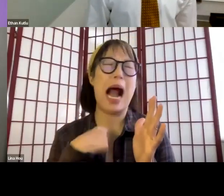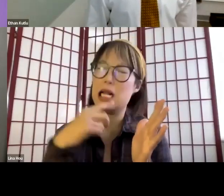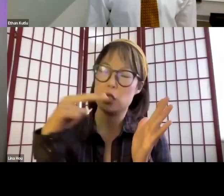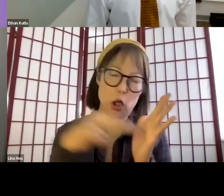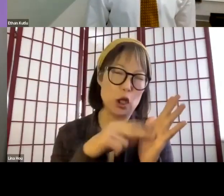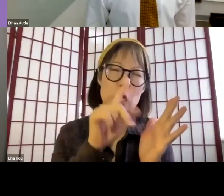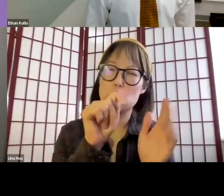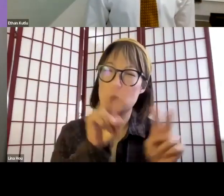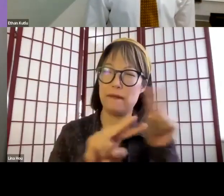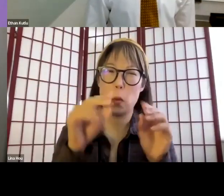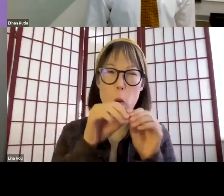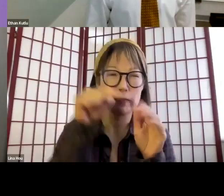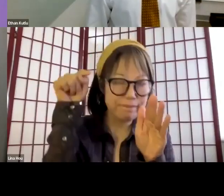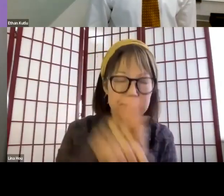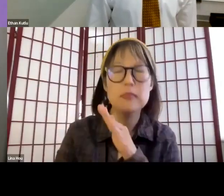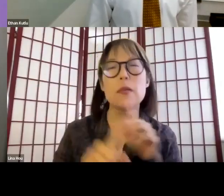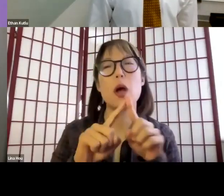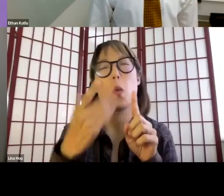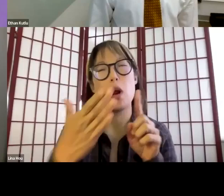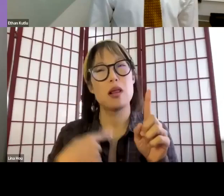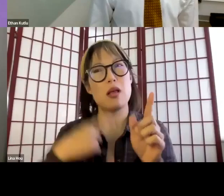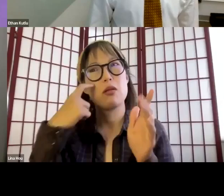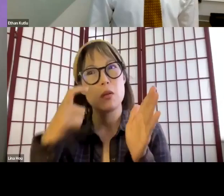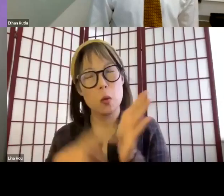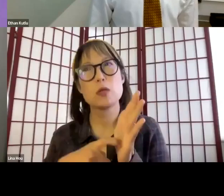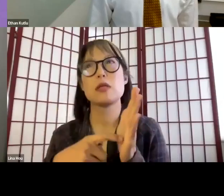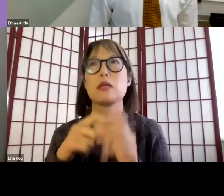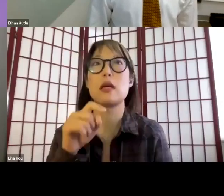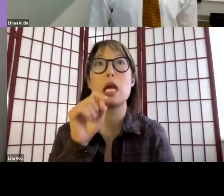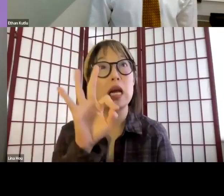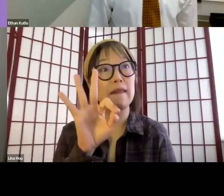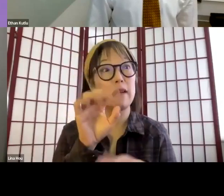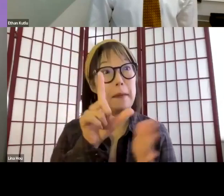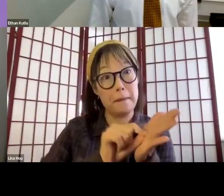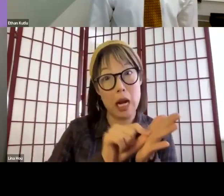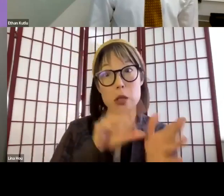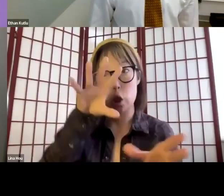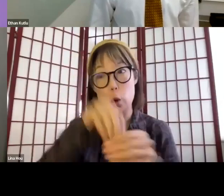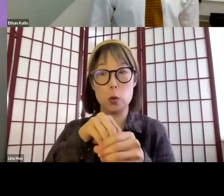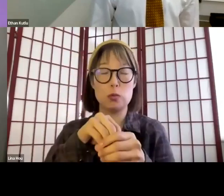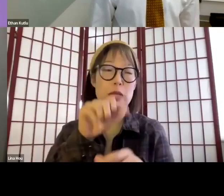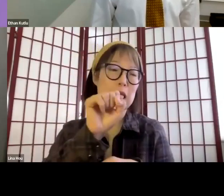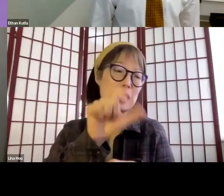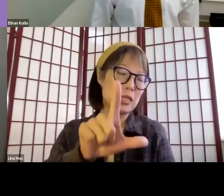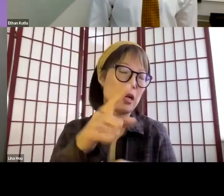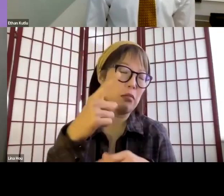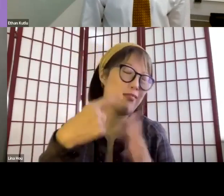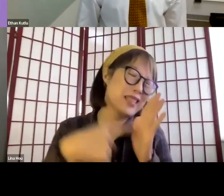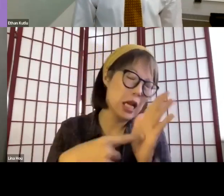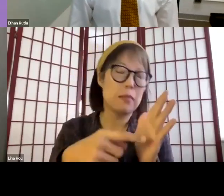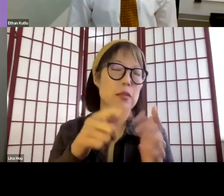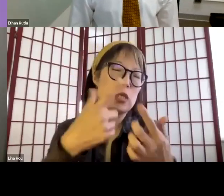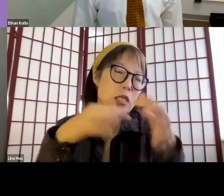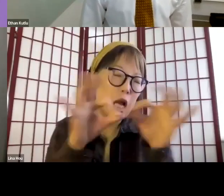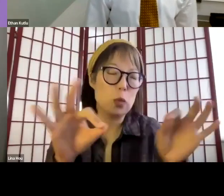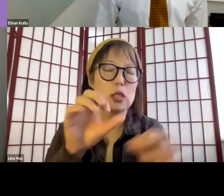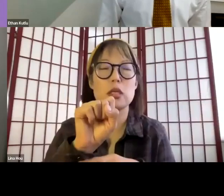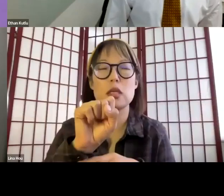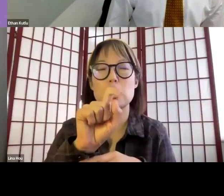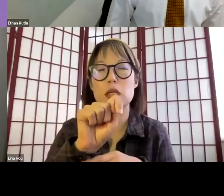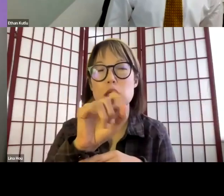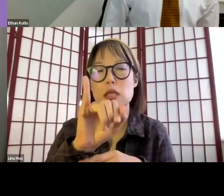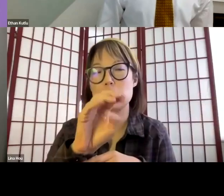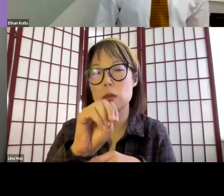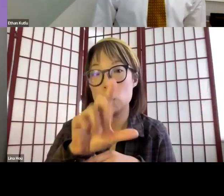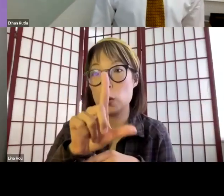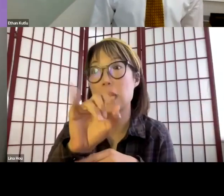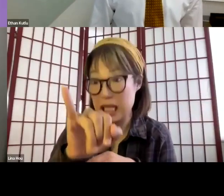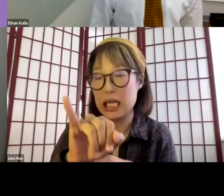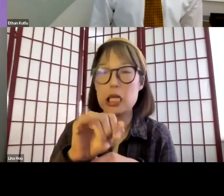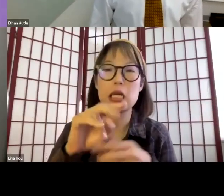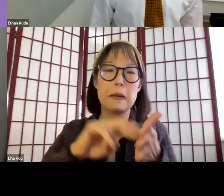I looked at the lit review variant in depth, but I've noticed that if a publication includes ASL, for example, or sign language